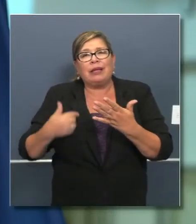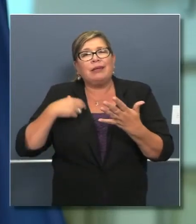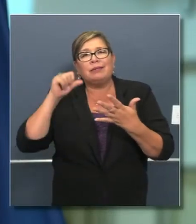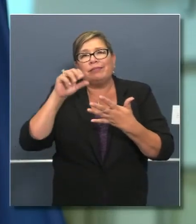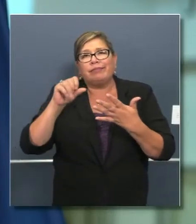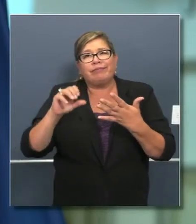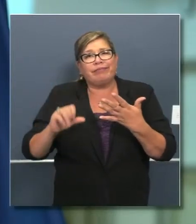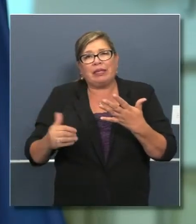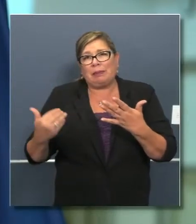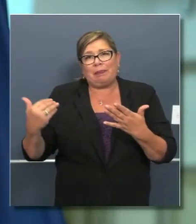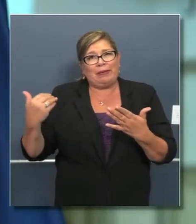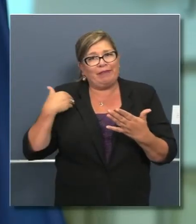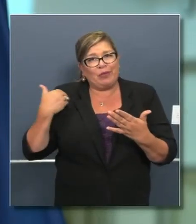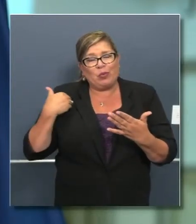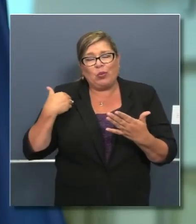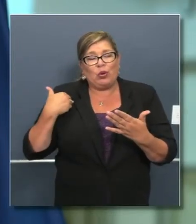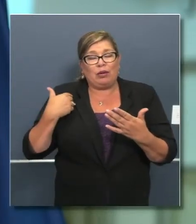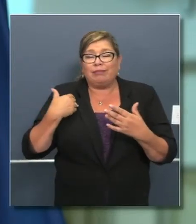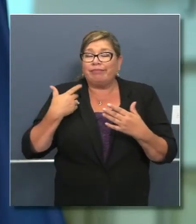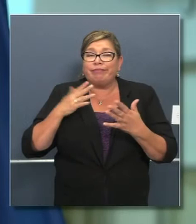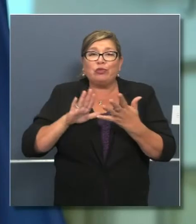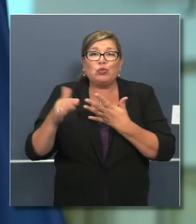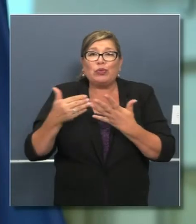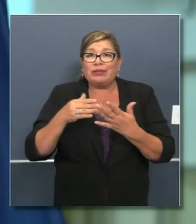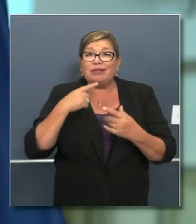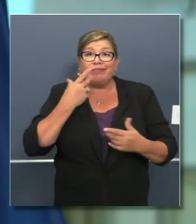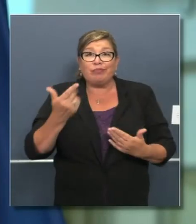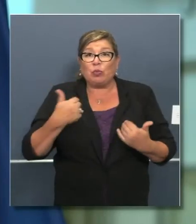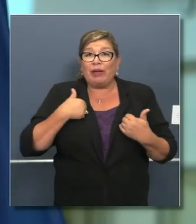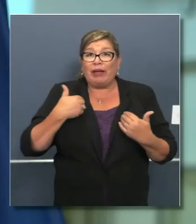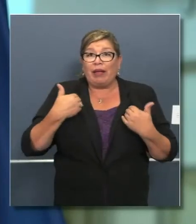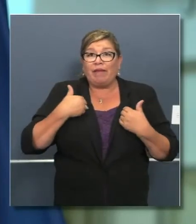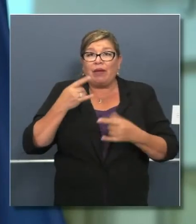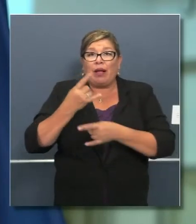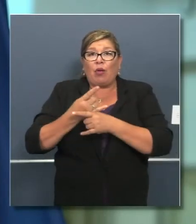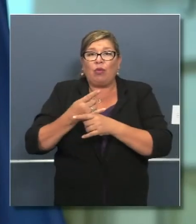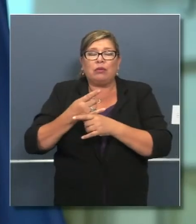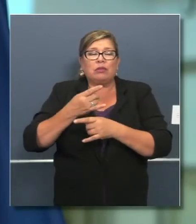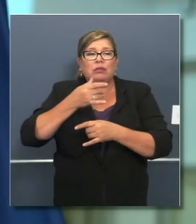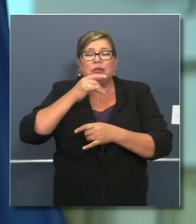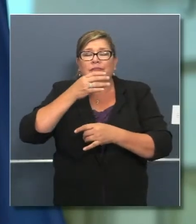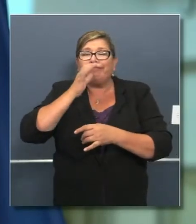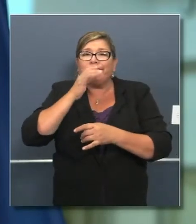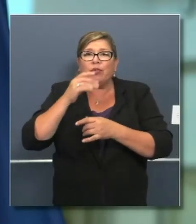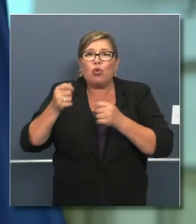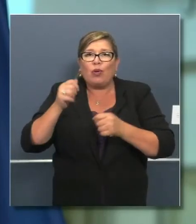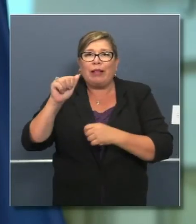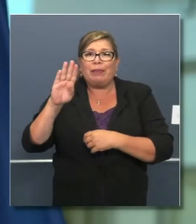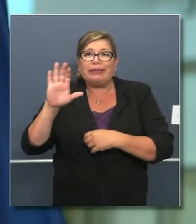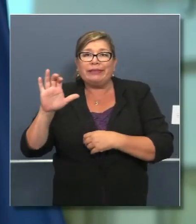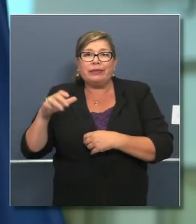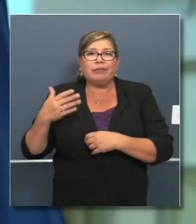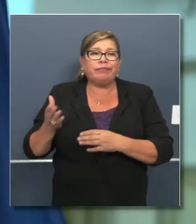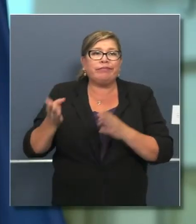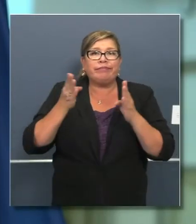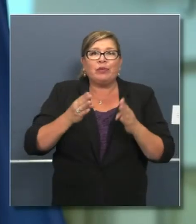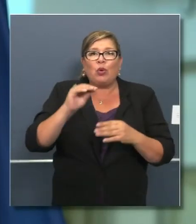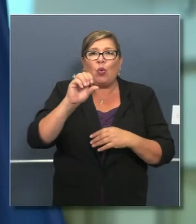other occasions very publicly alcohol beverage control OSHA many other state agencies also can